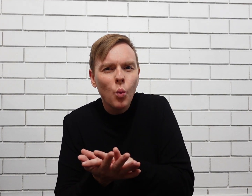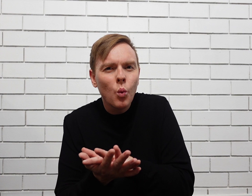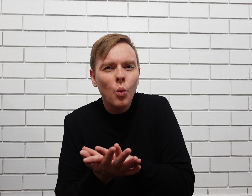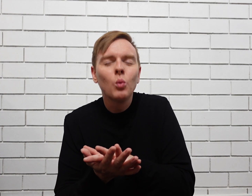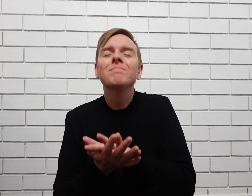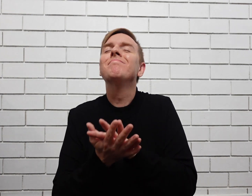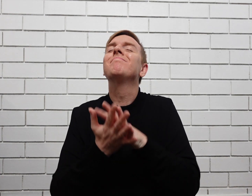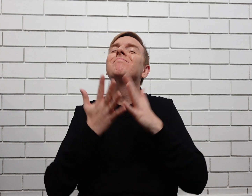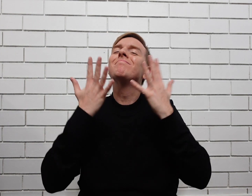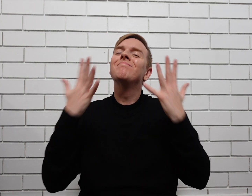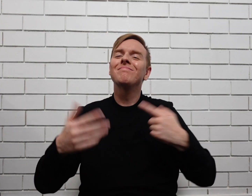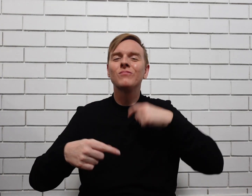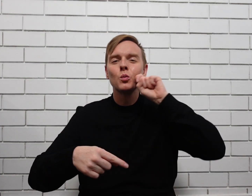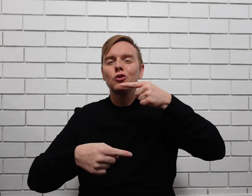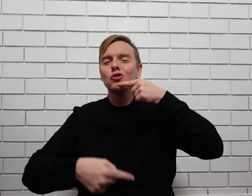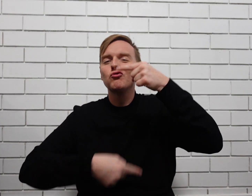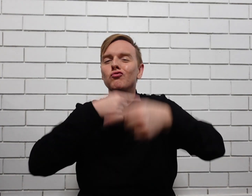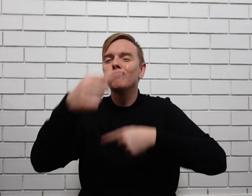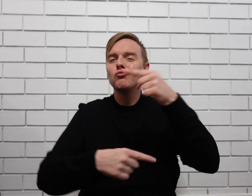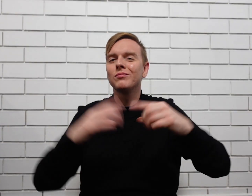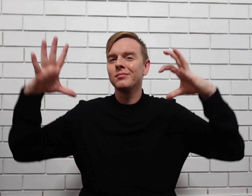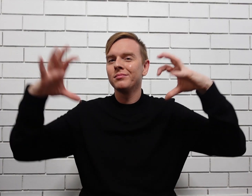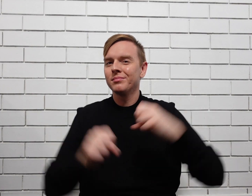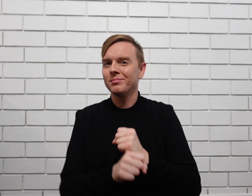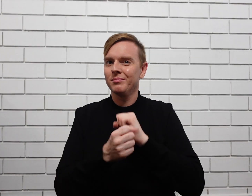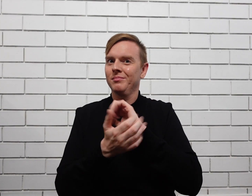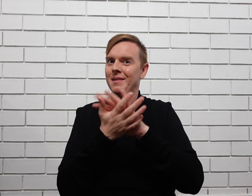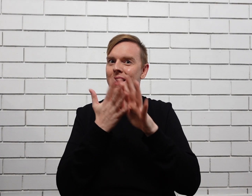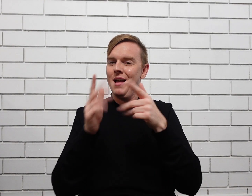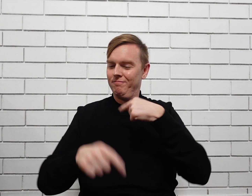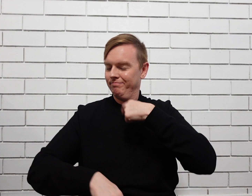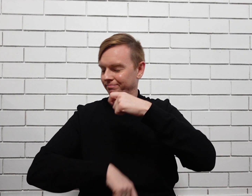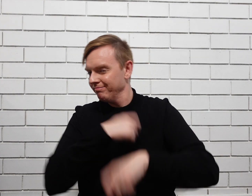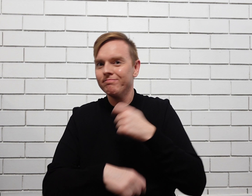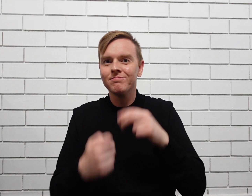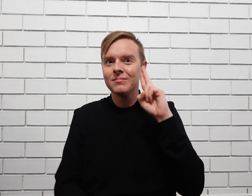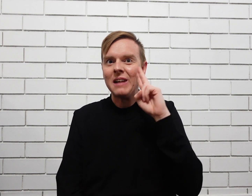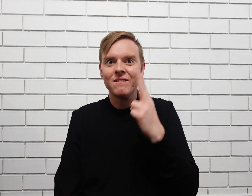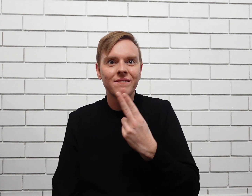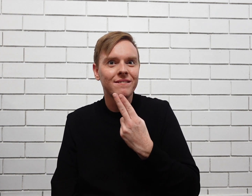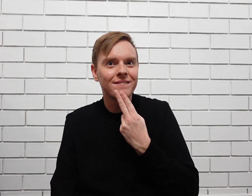I will explain to you guys in summary how I became Deaf.